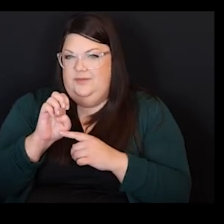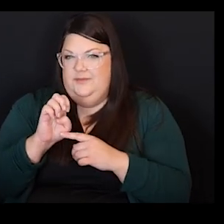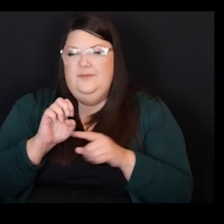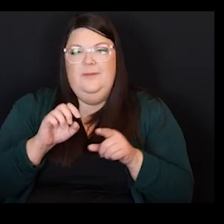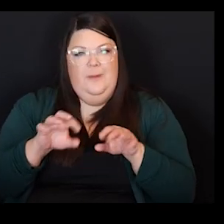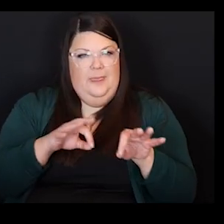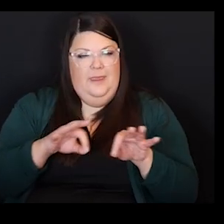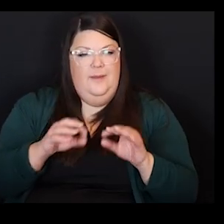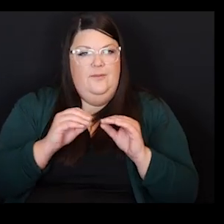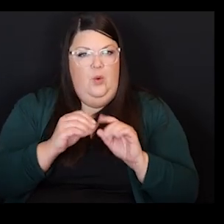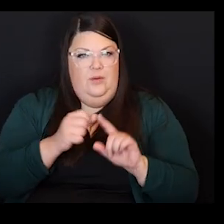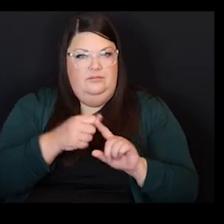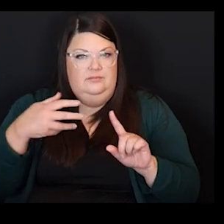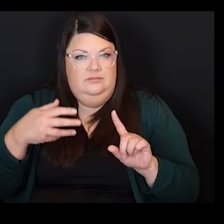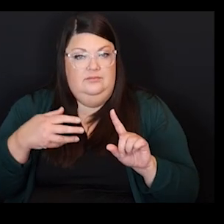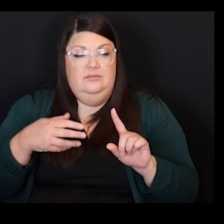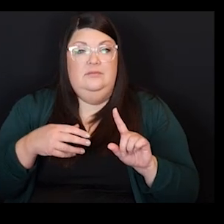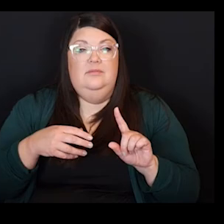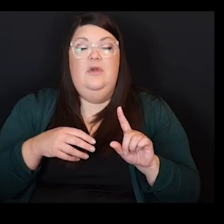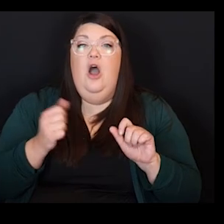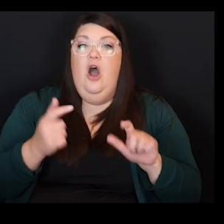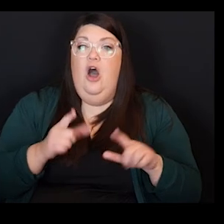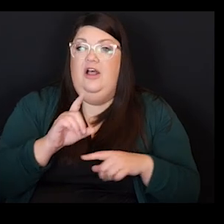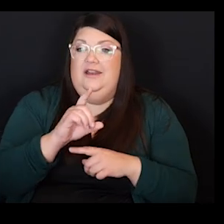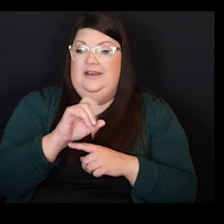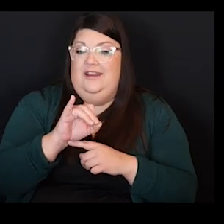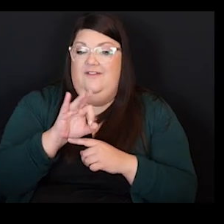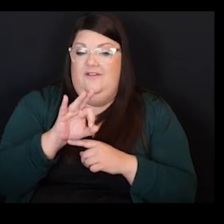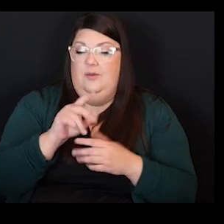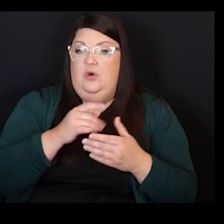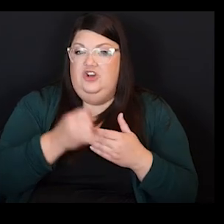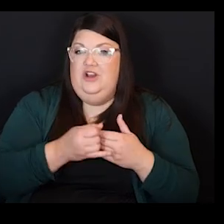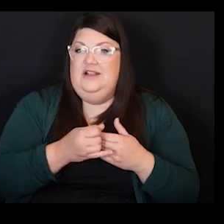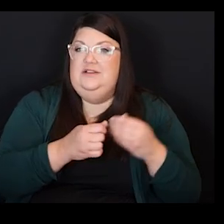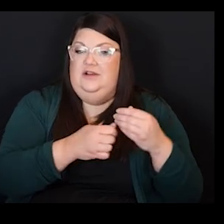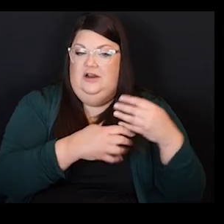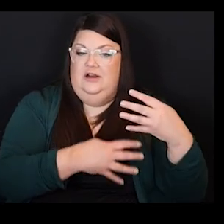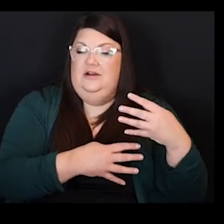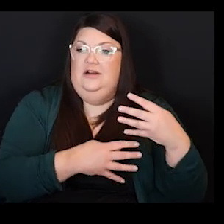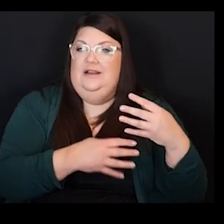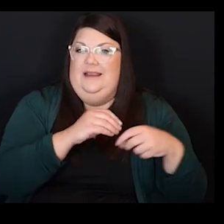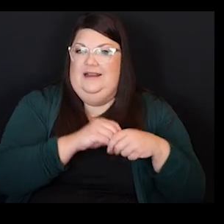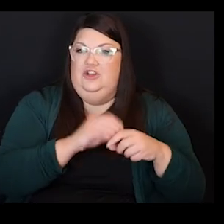By default, all DIF projects are listed in the search results. Each result displays several